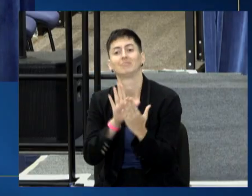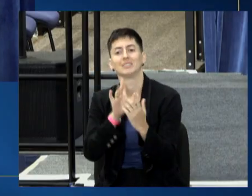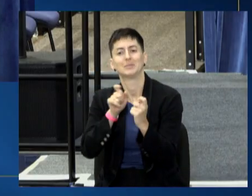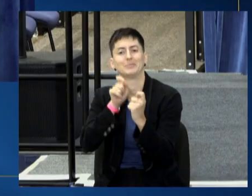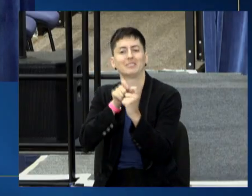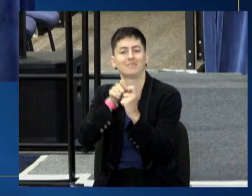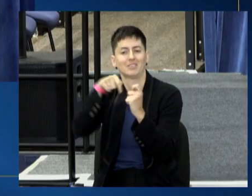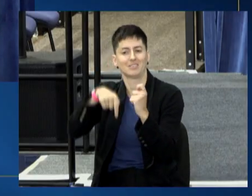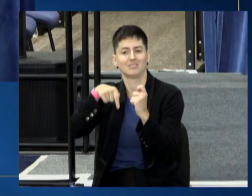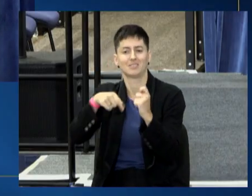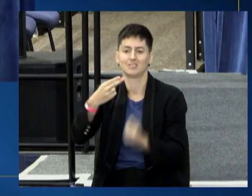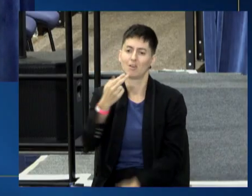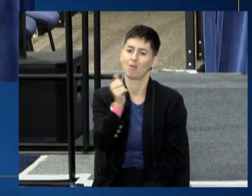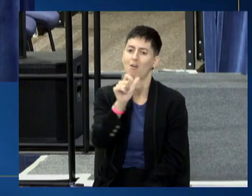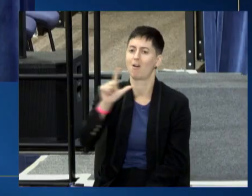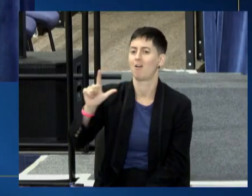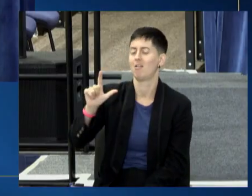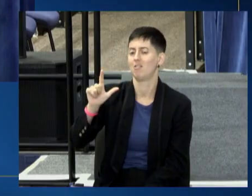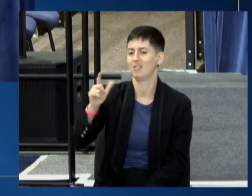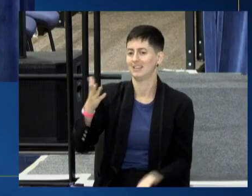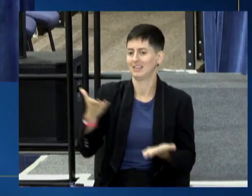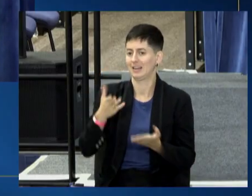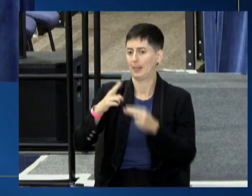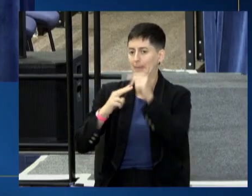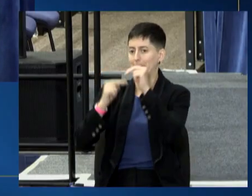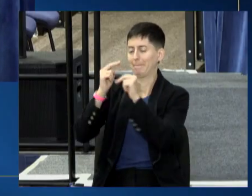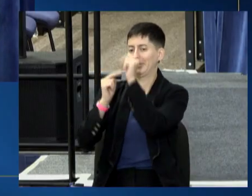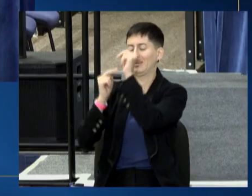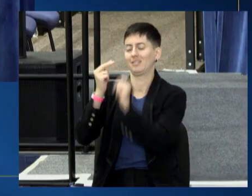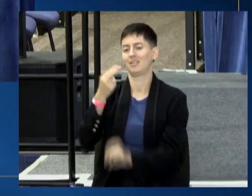And for those of you tuning in through HHS Live, we're glad you're able to join from